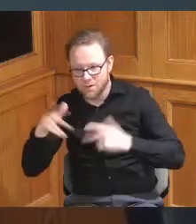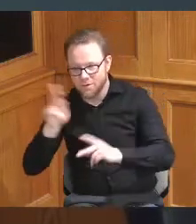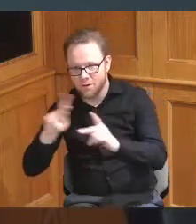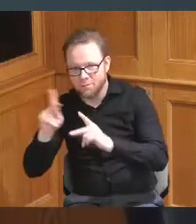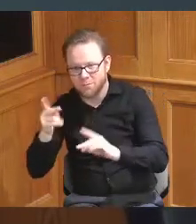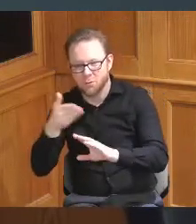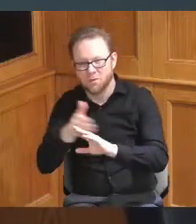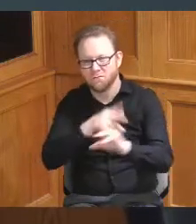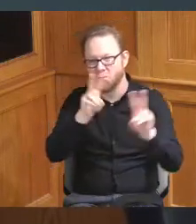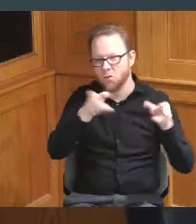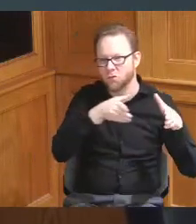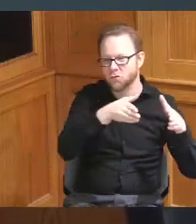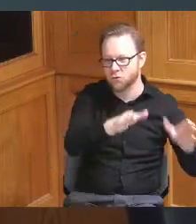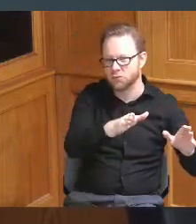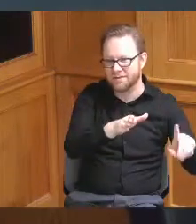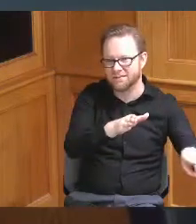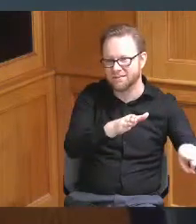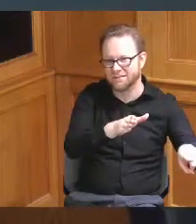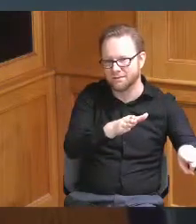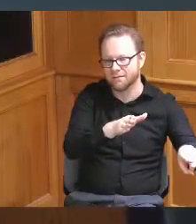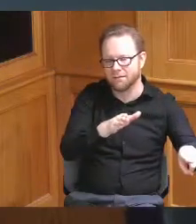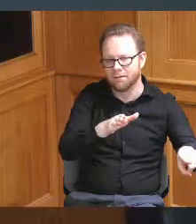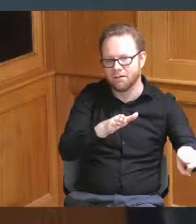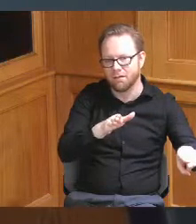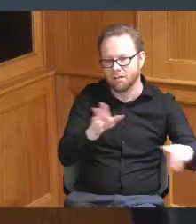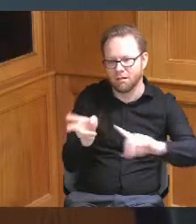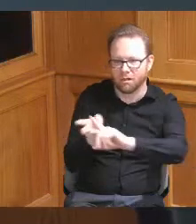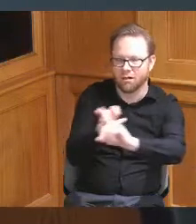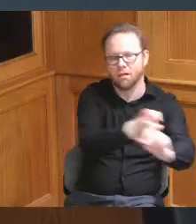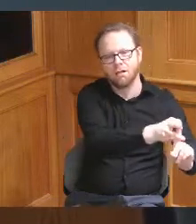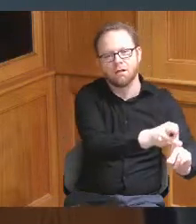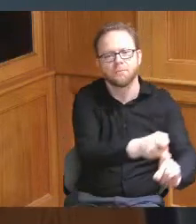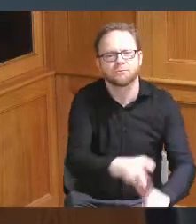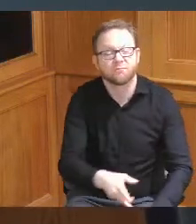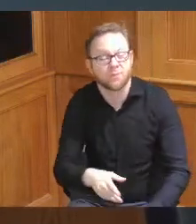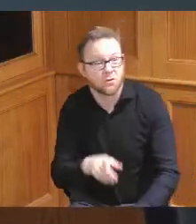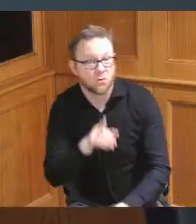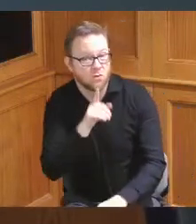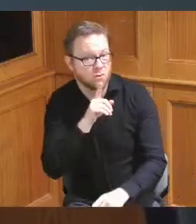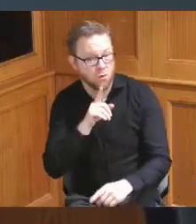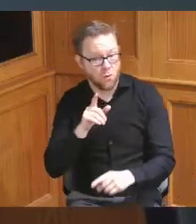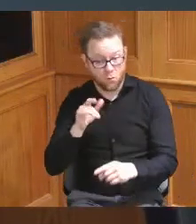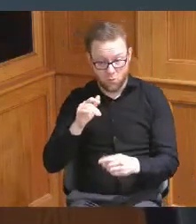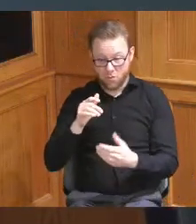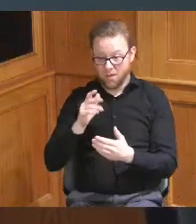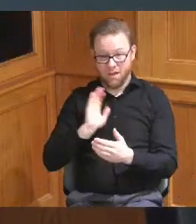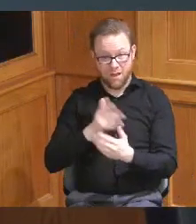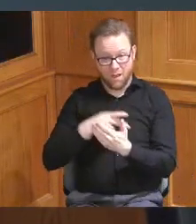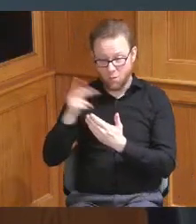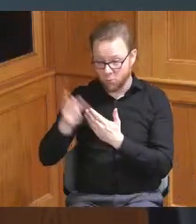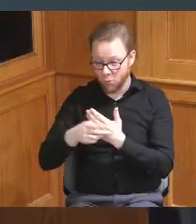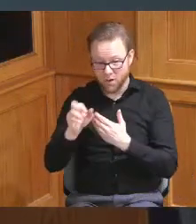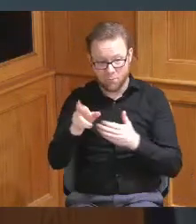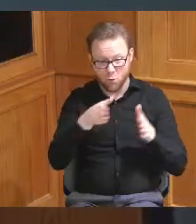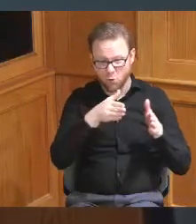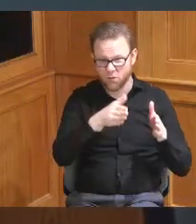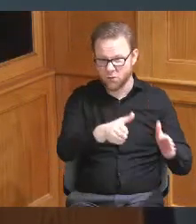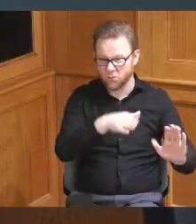get to them it's up to us which program that will be and so I am so excited because a child does not